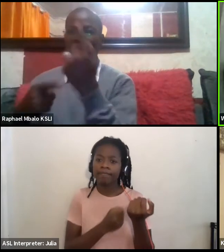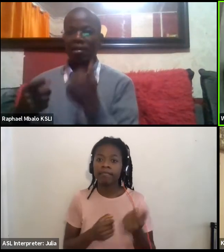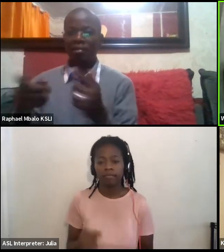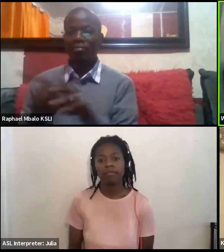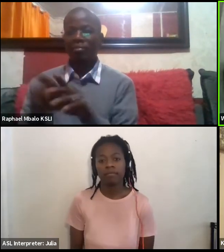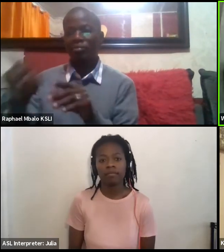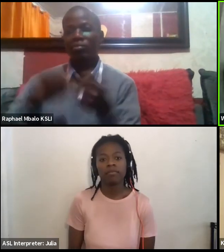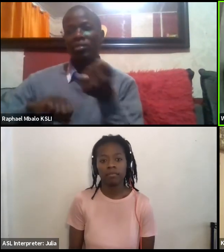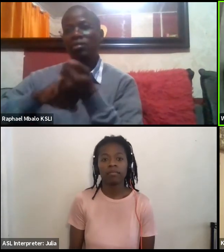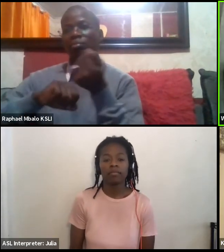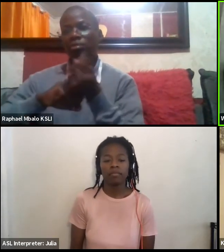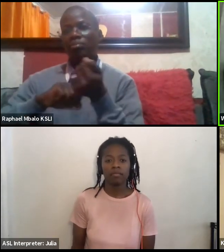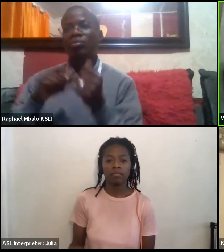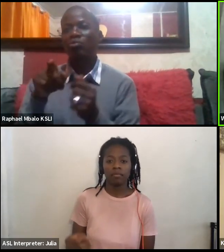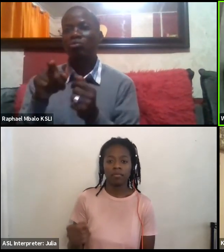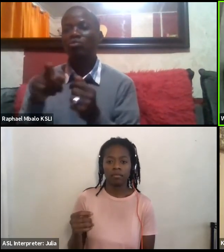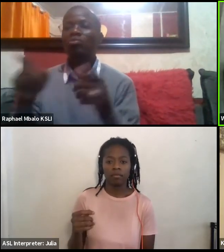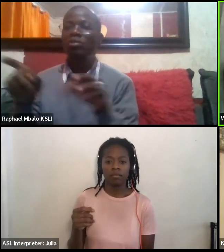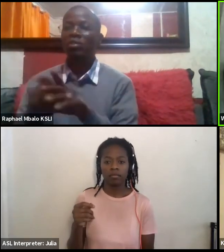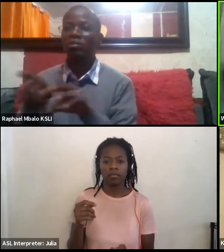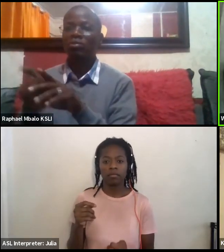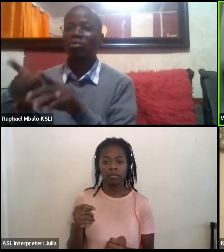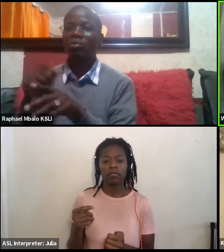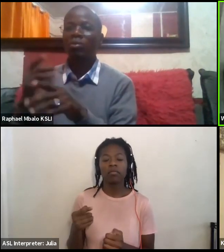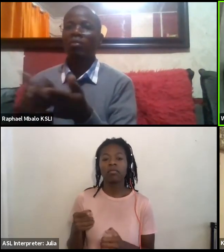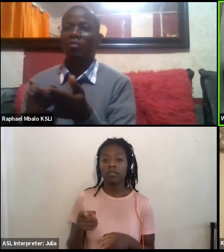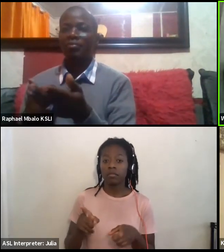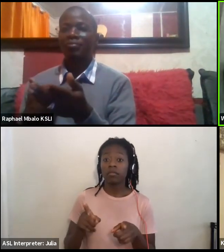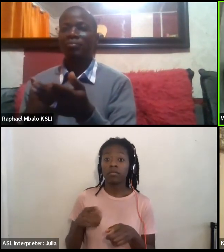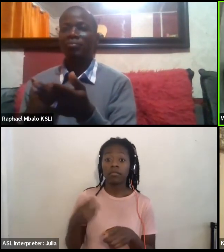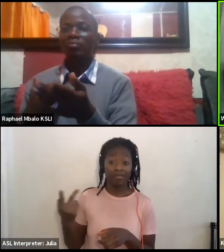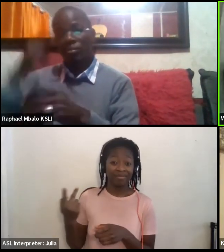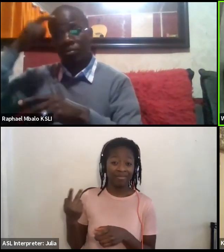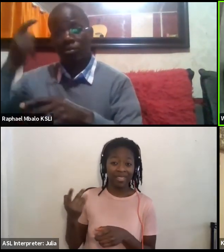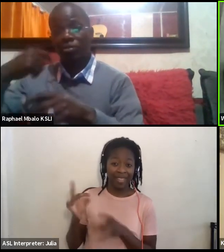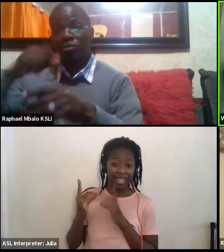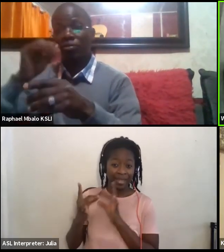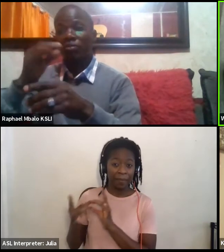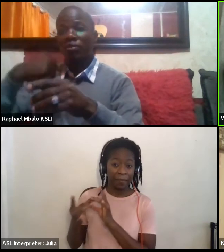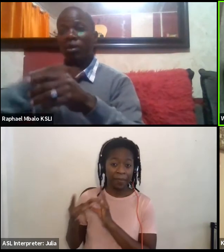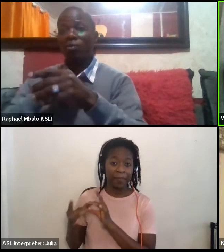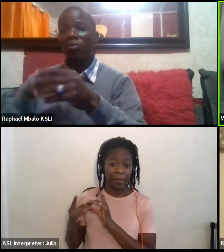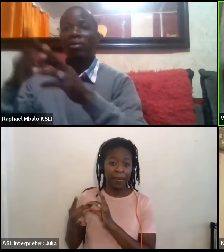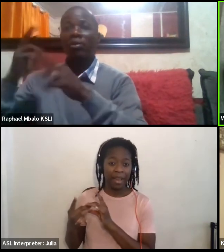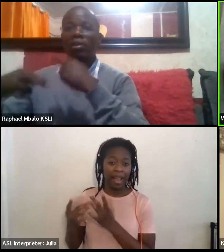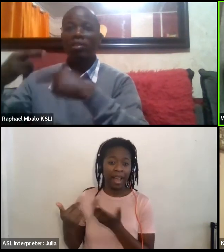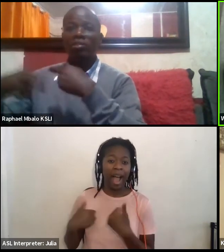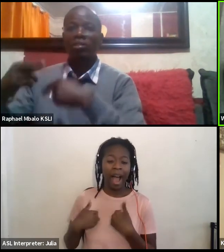And you also have, because of our relationship I have so much respect for them